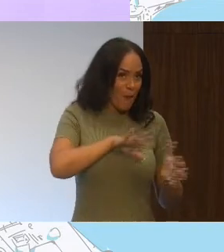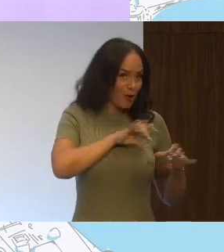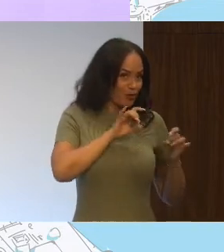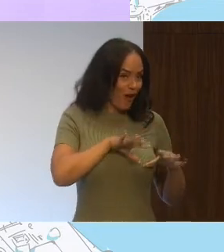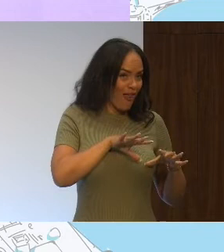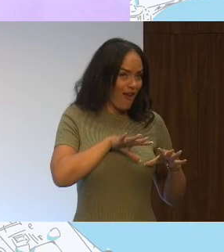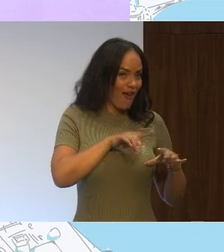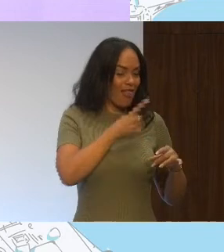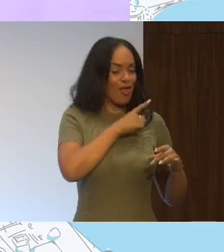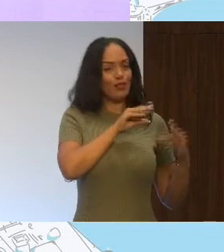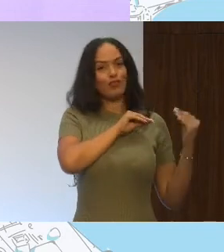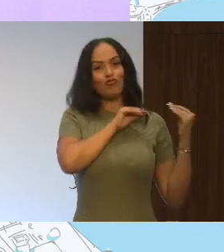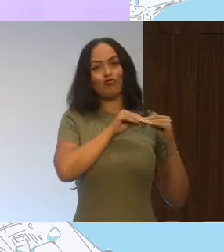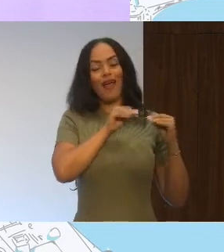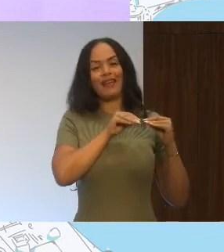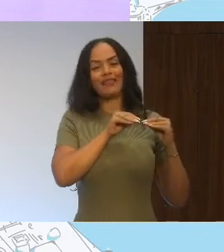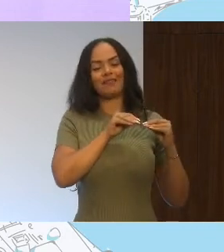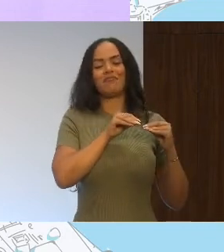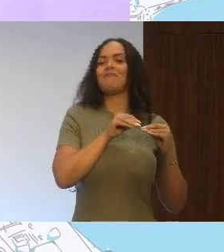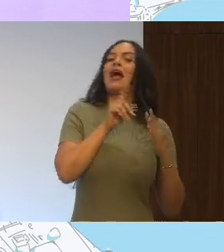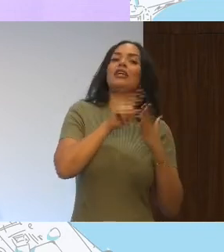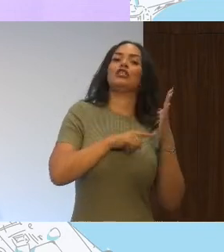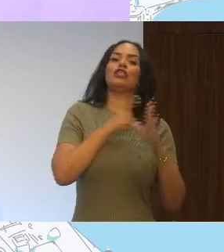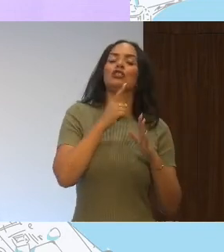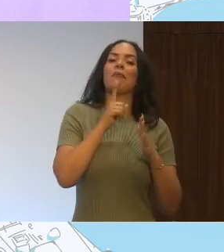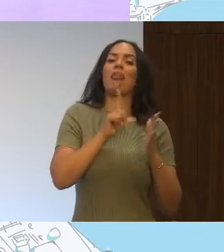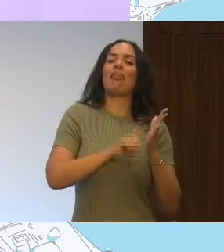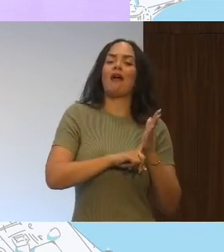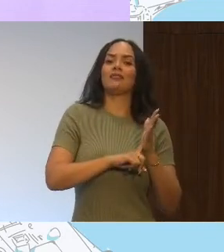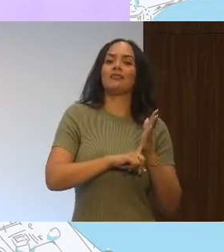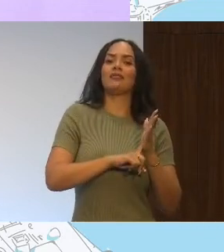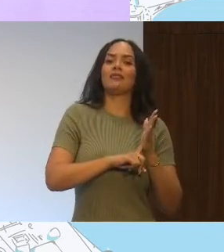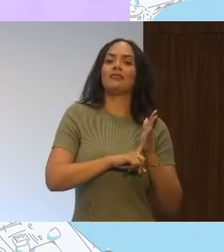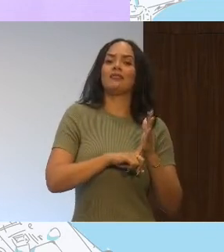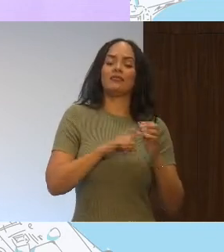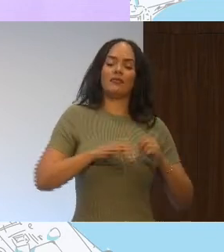Jim Luntz, in the field of headache.